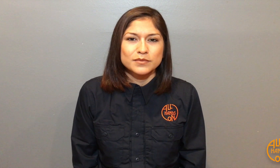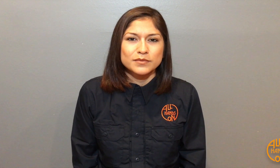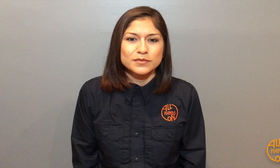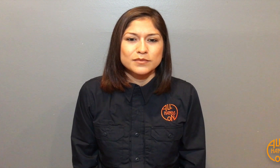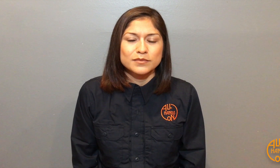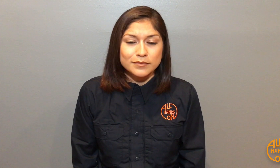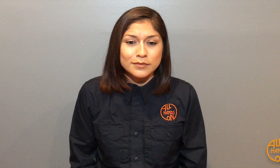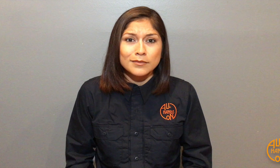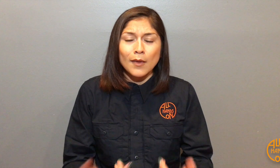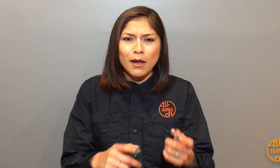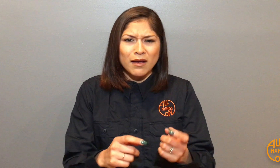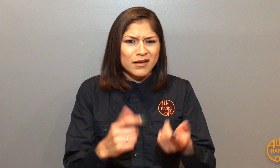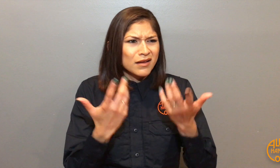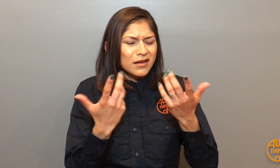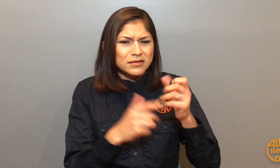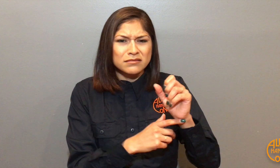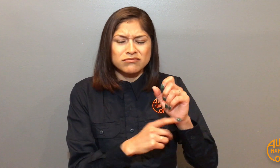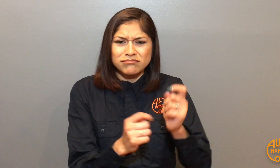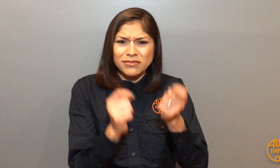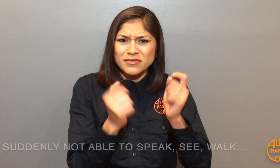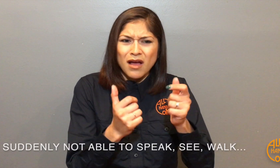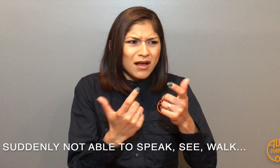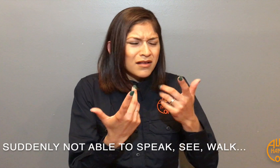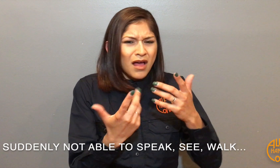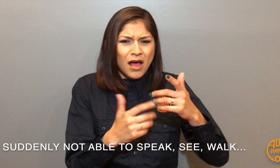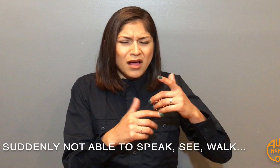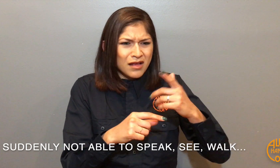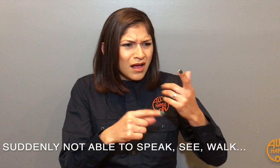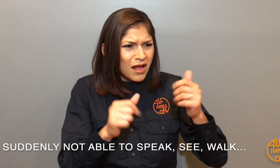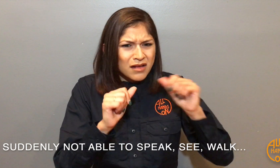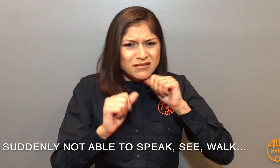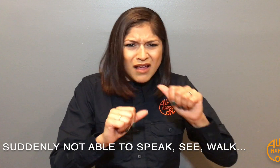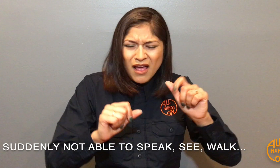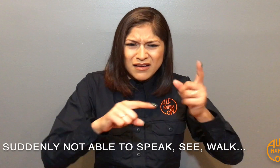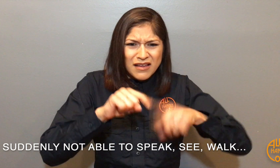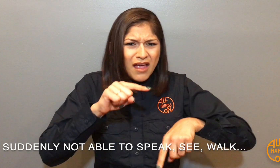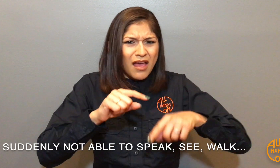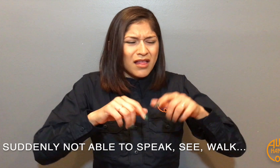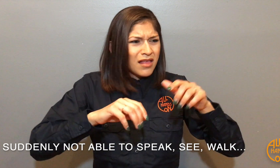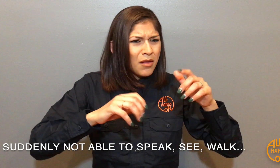you also should let people know how long the headache has lasted